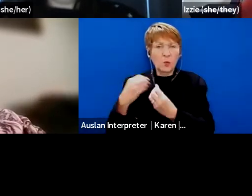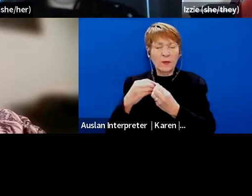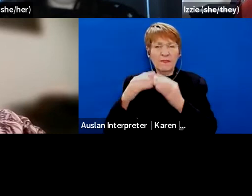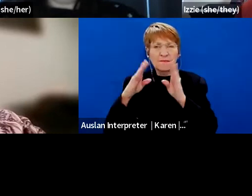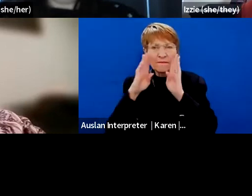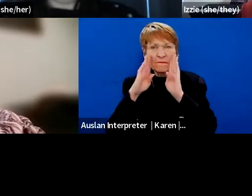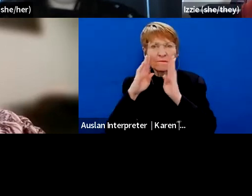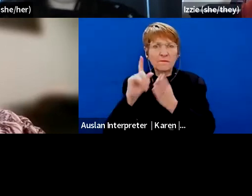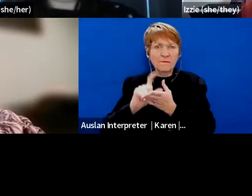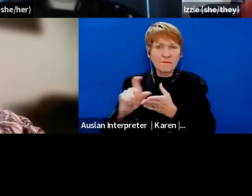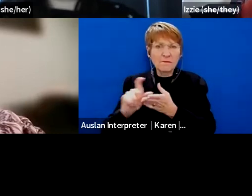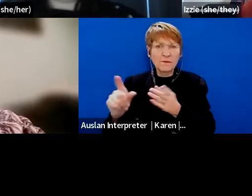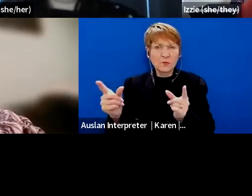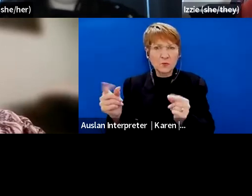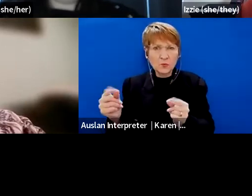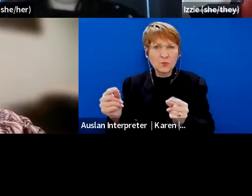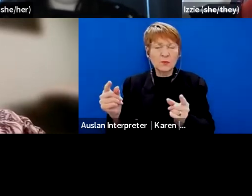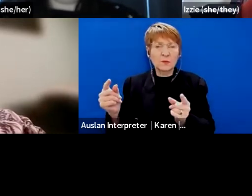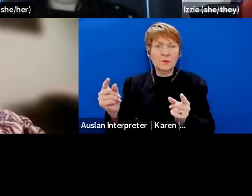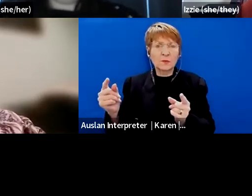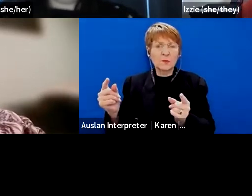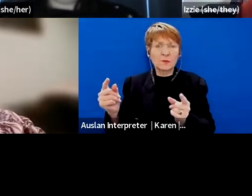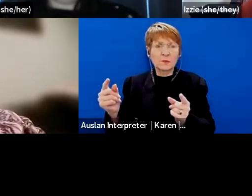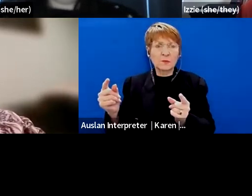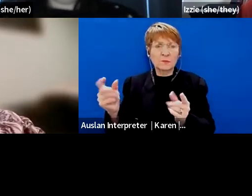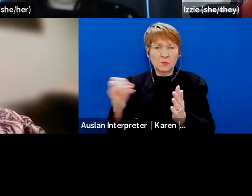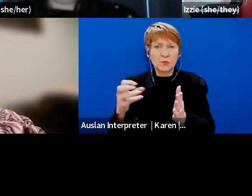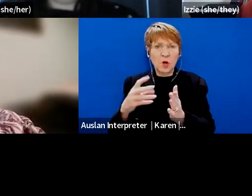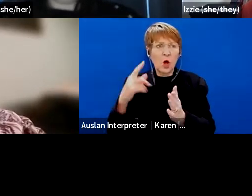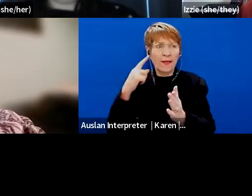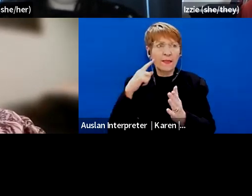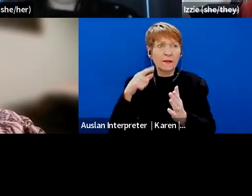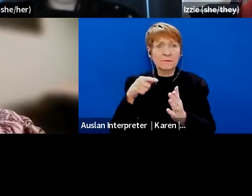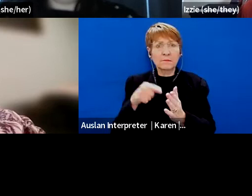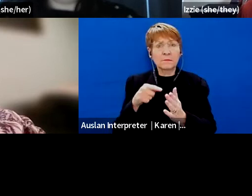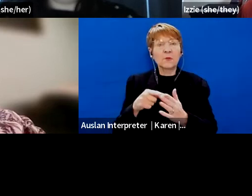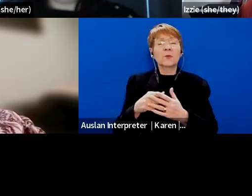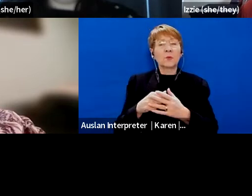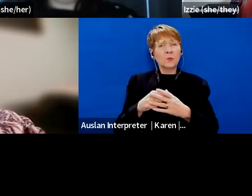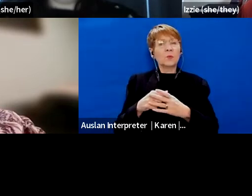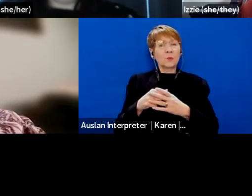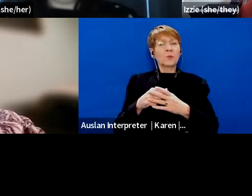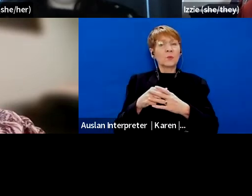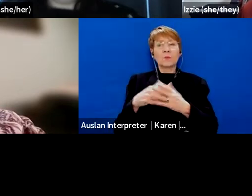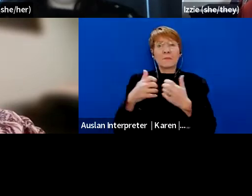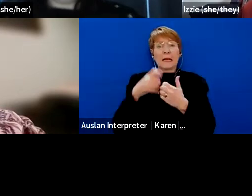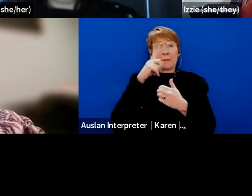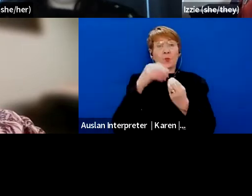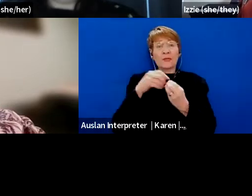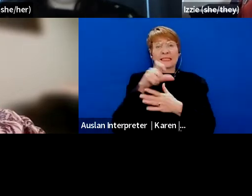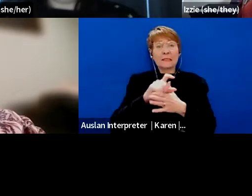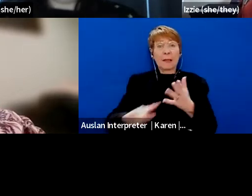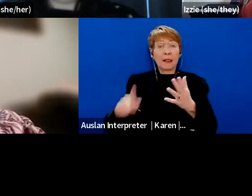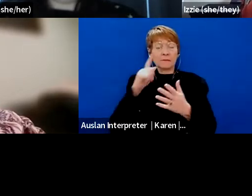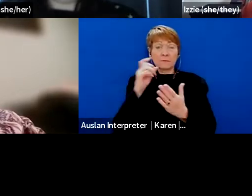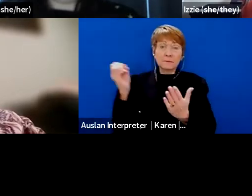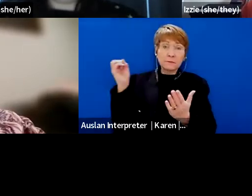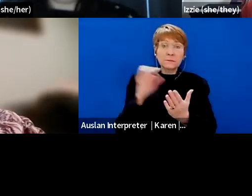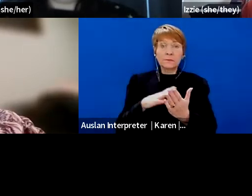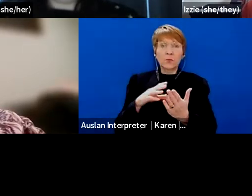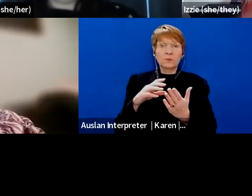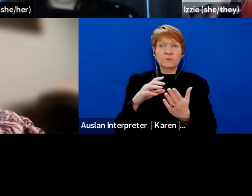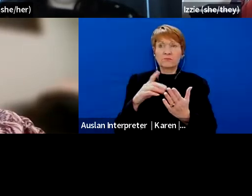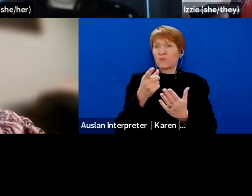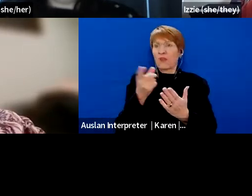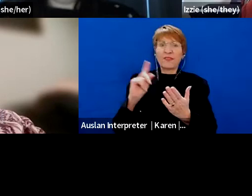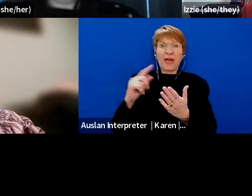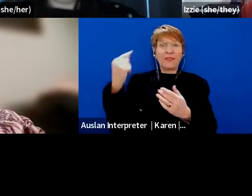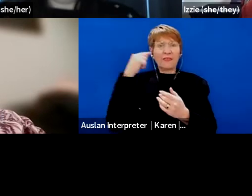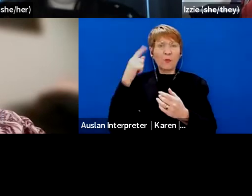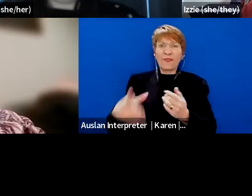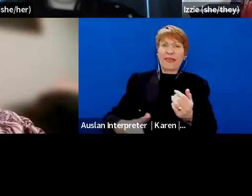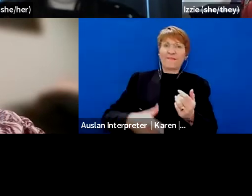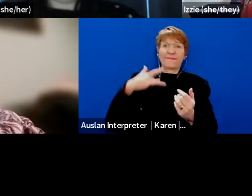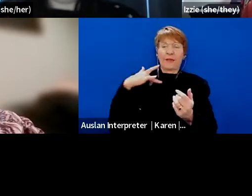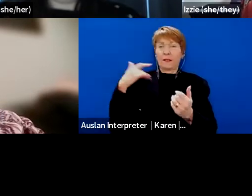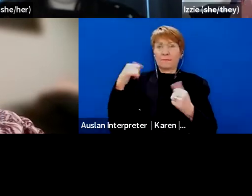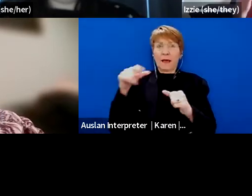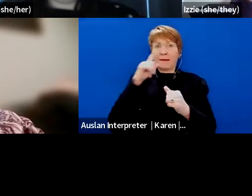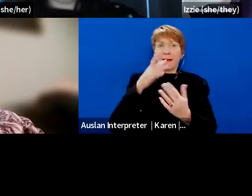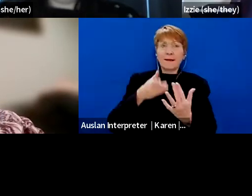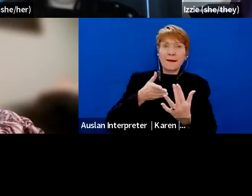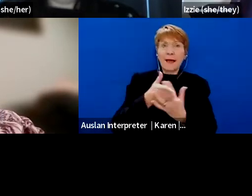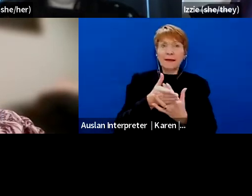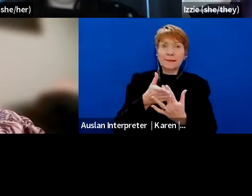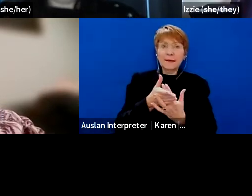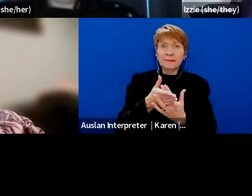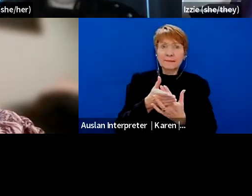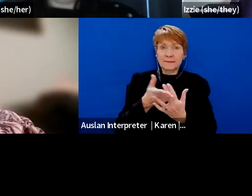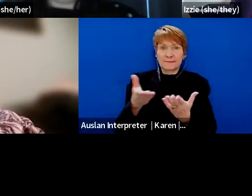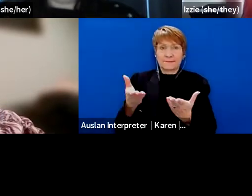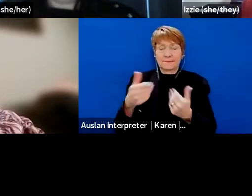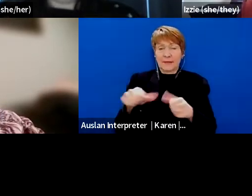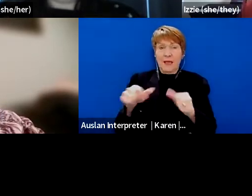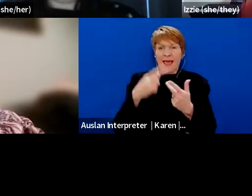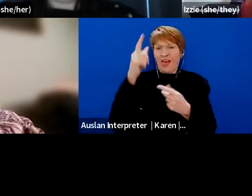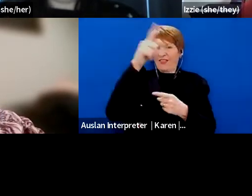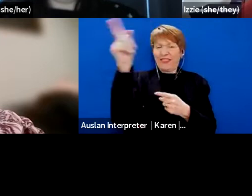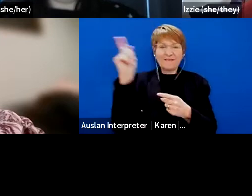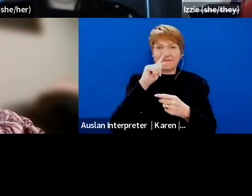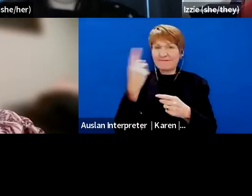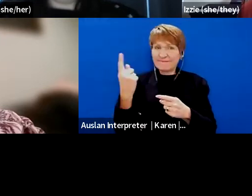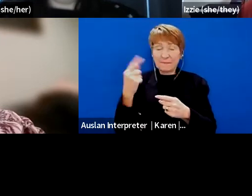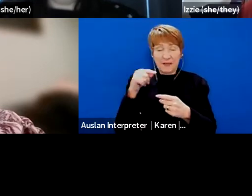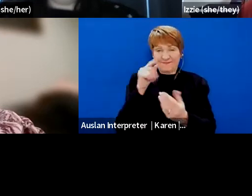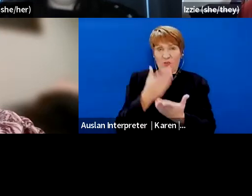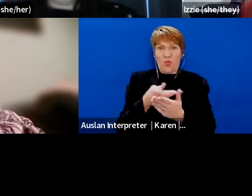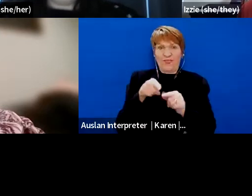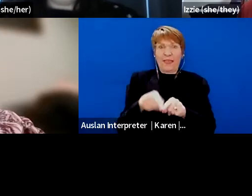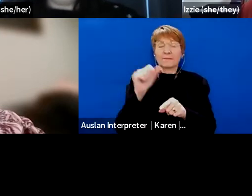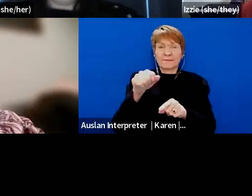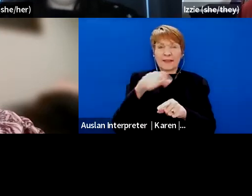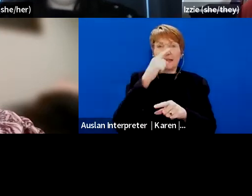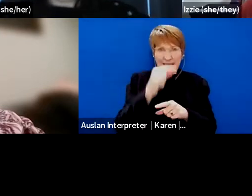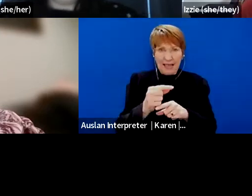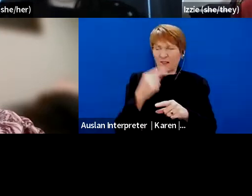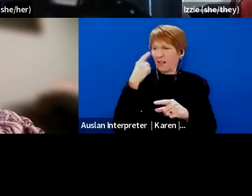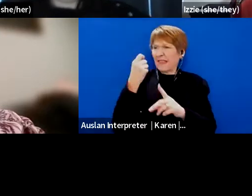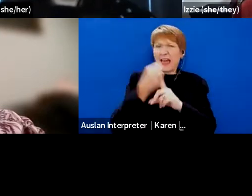I really do find that with the disabled community social media has been such an eye opening experience where people can show up authentically and access spaces that they otherwise can't access, and you know I I do a lot of advocacy work with other young